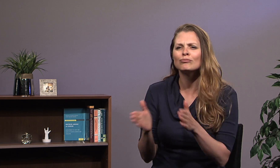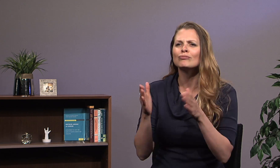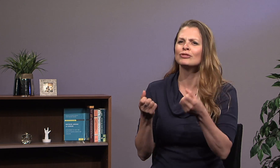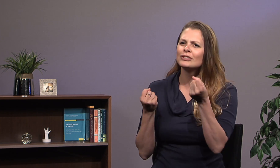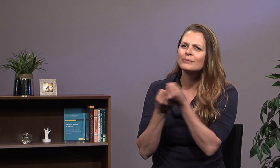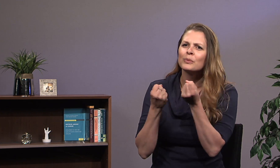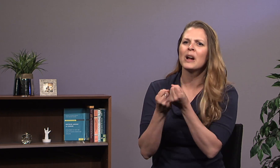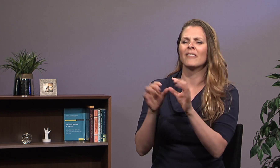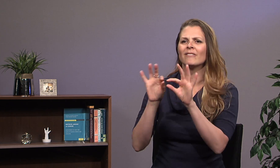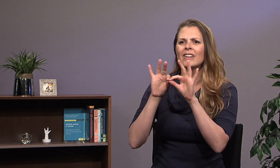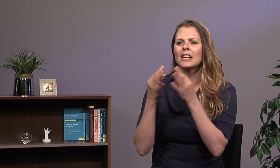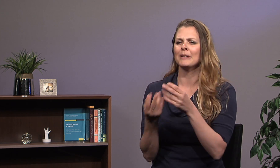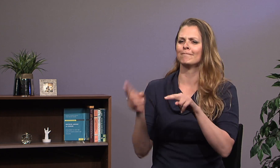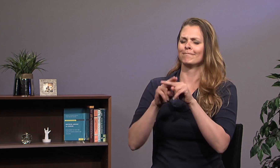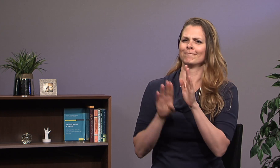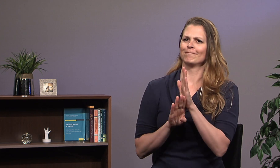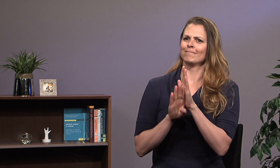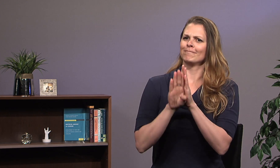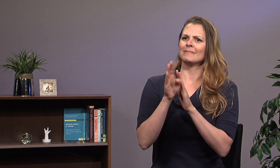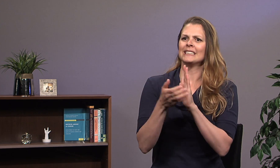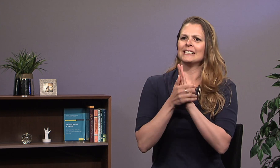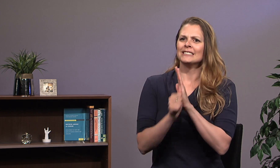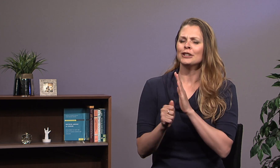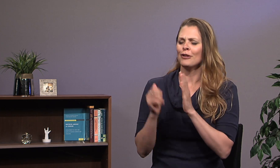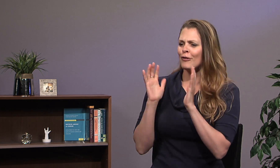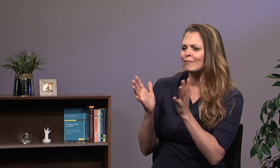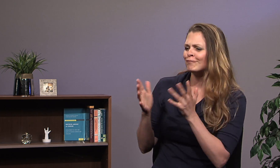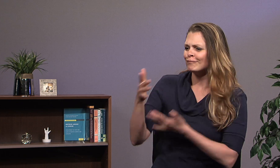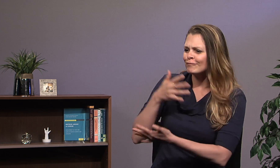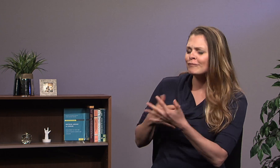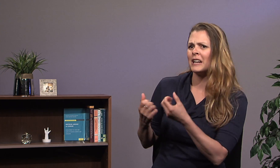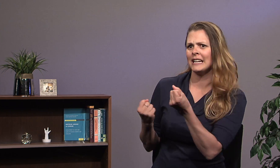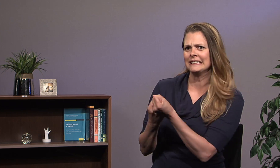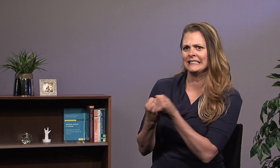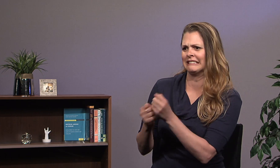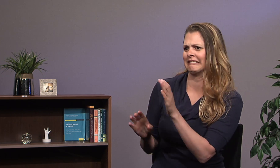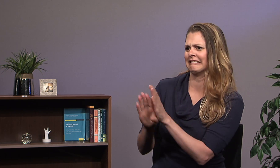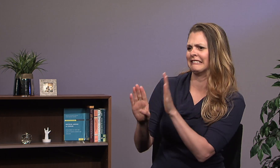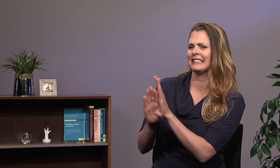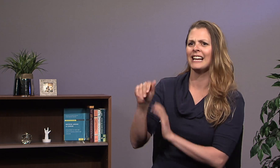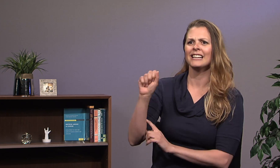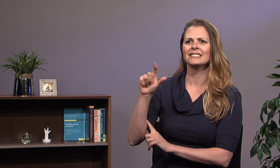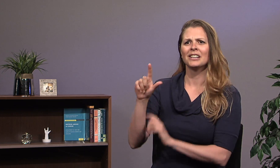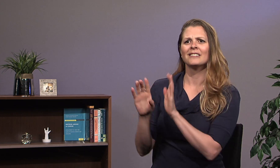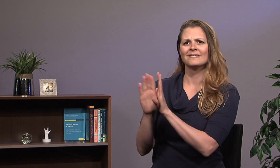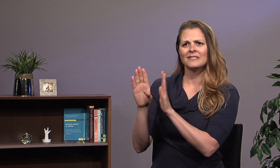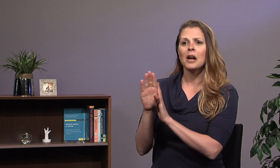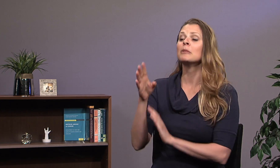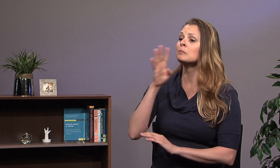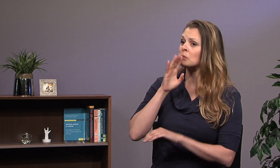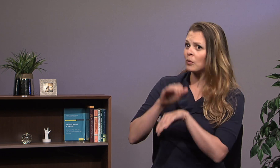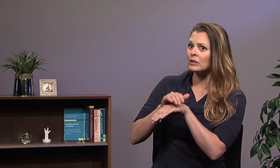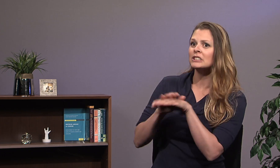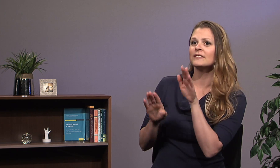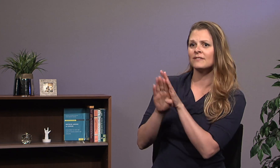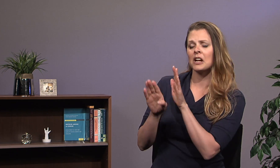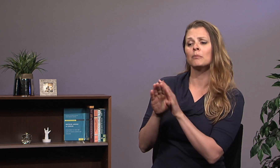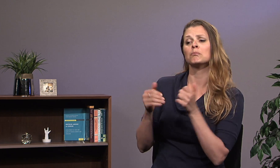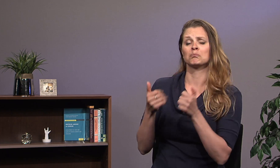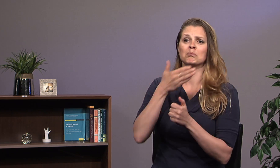It coaches and mentors families in gaining the skills to facilitate their child's ASL development and spoken English development as appropriate